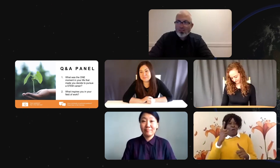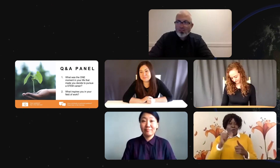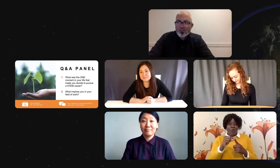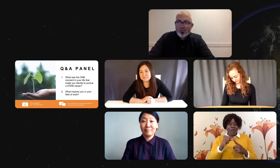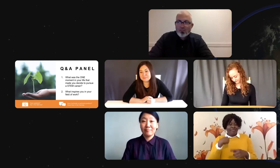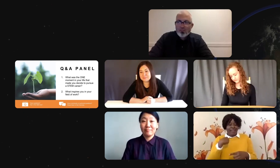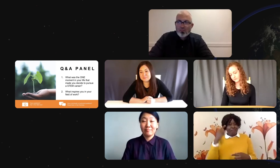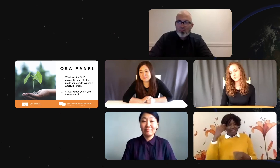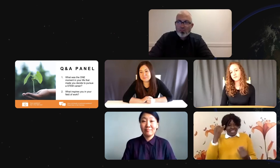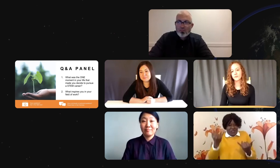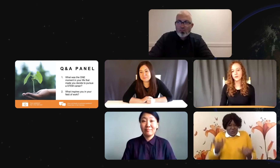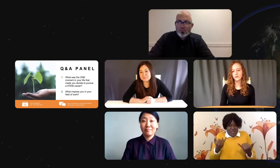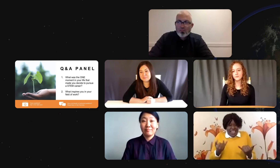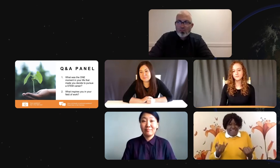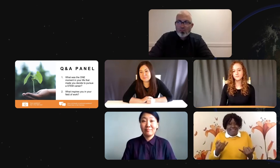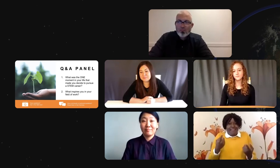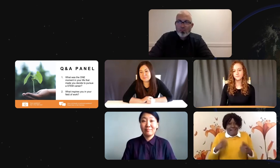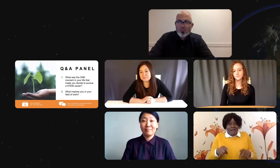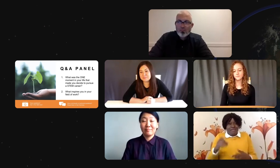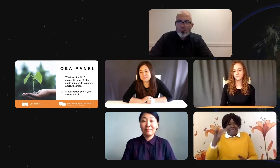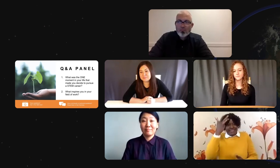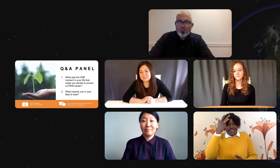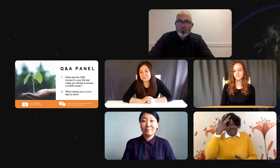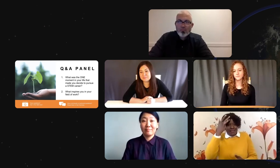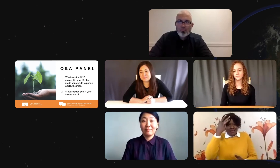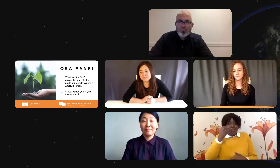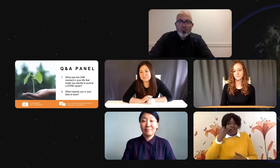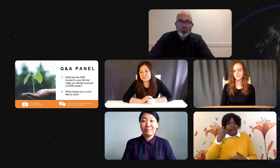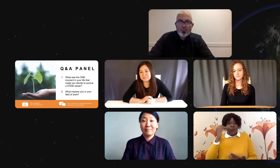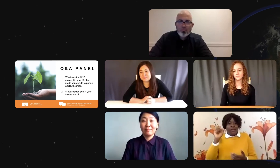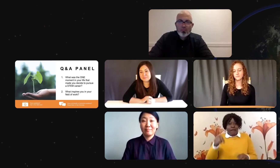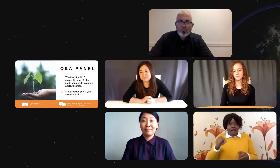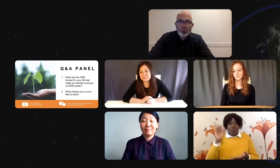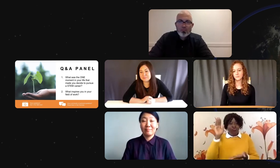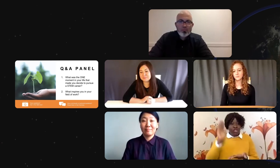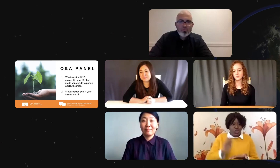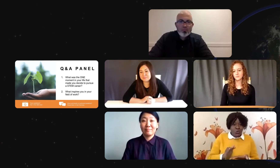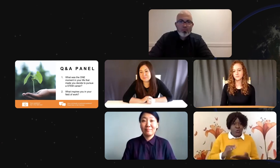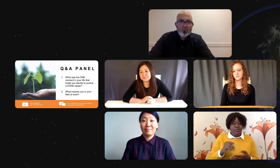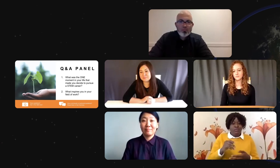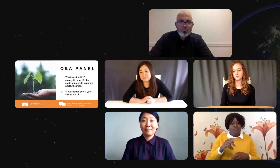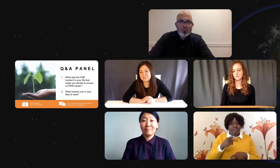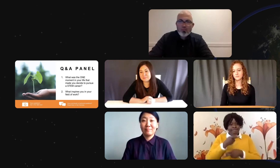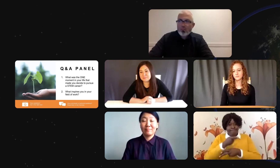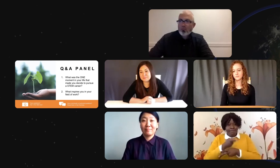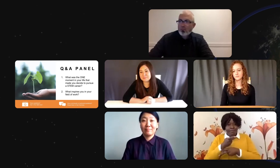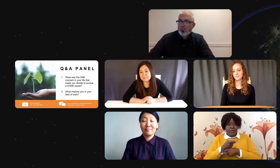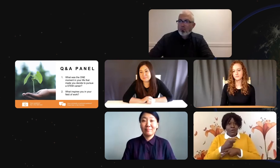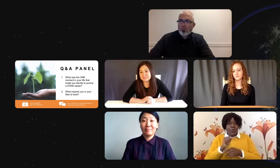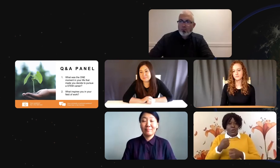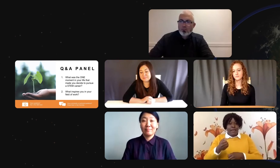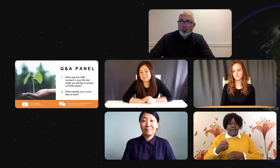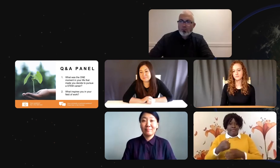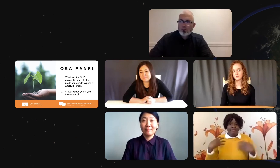We need to change that.